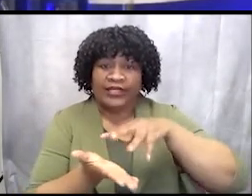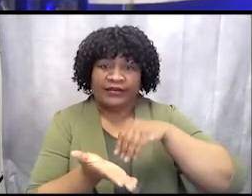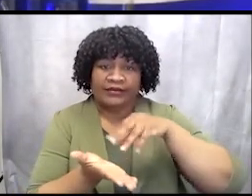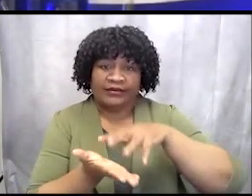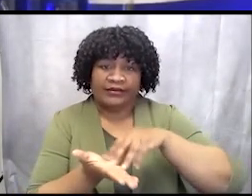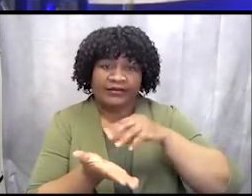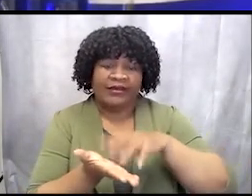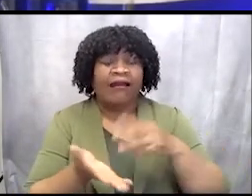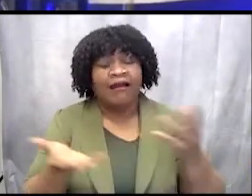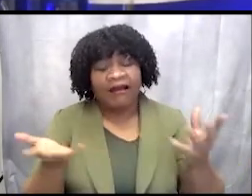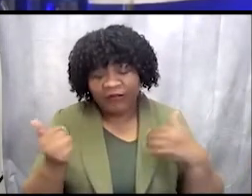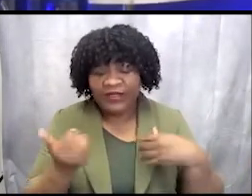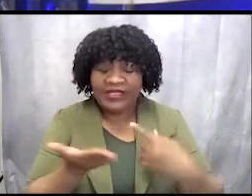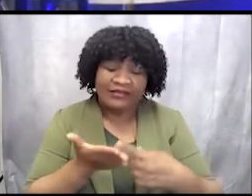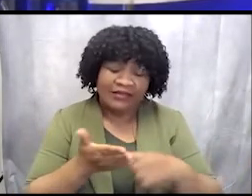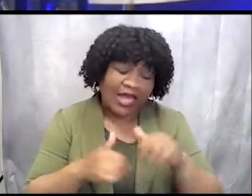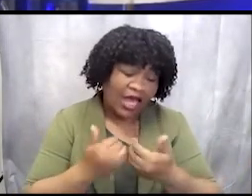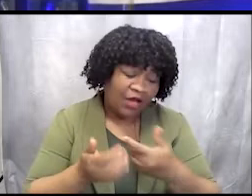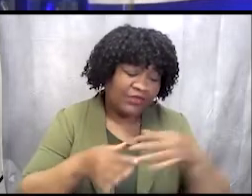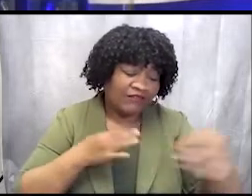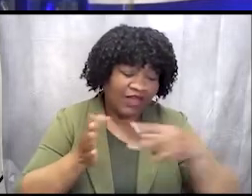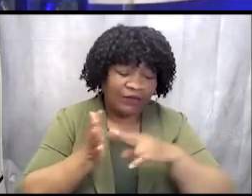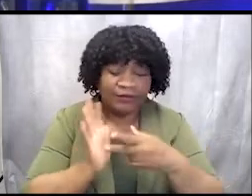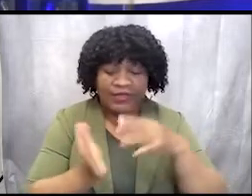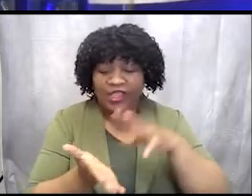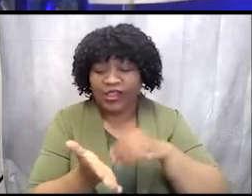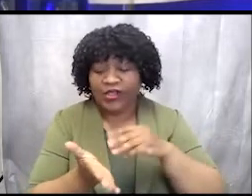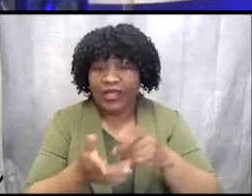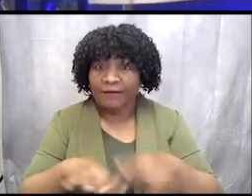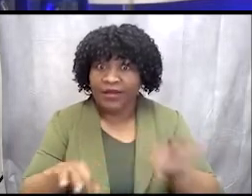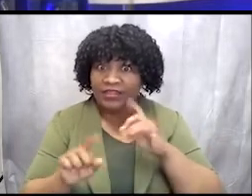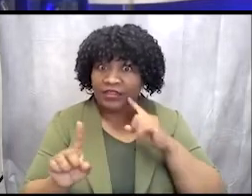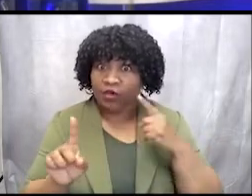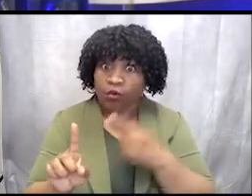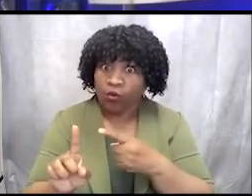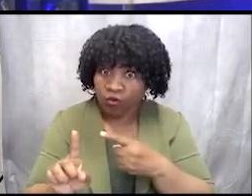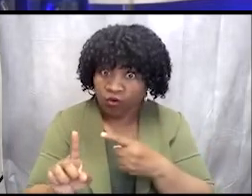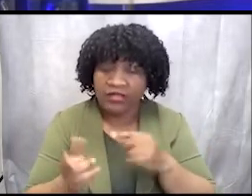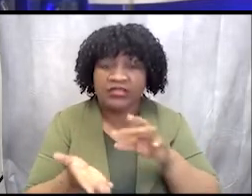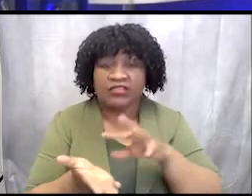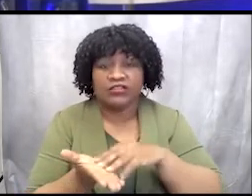Now, we can debate how we define learn, but the core mission is learning.